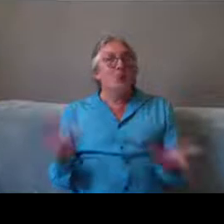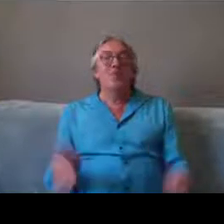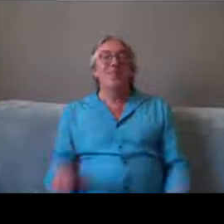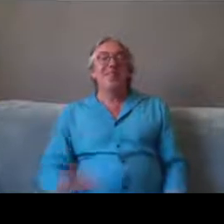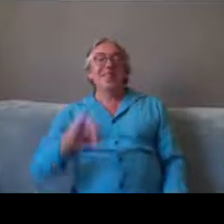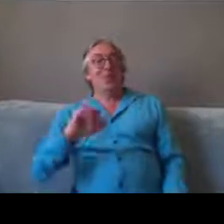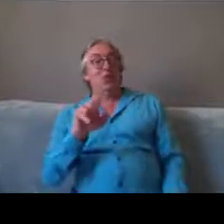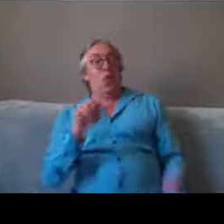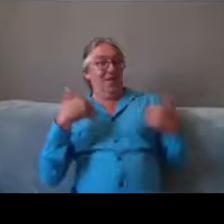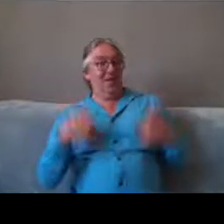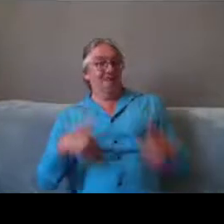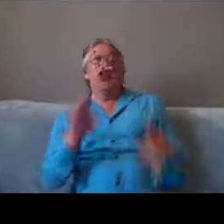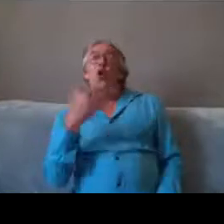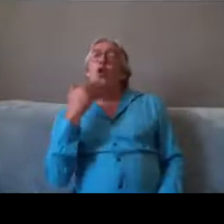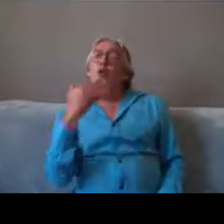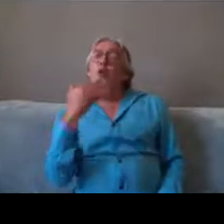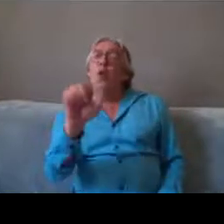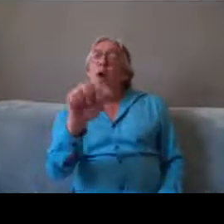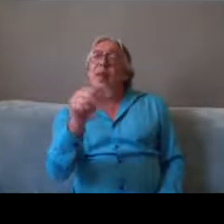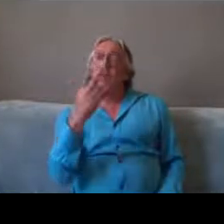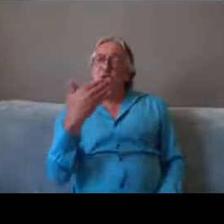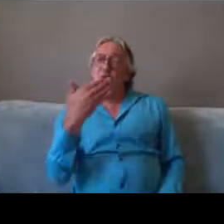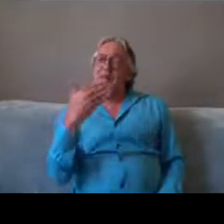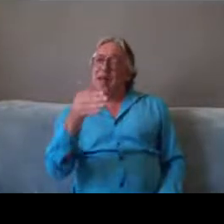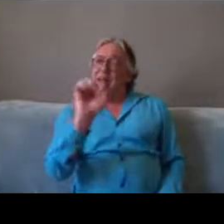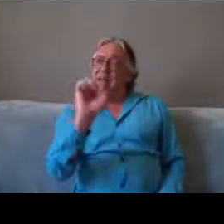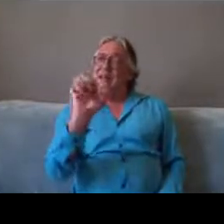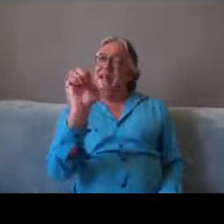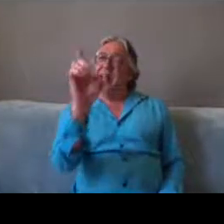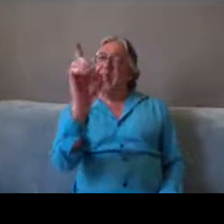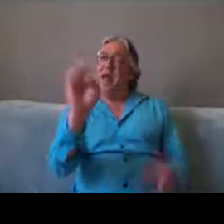also to have complementarity between their studies